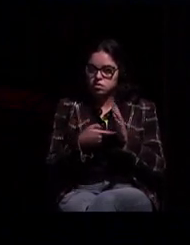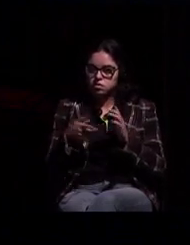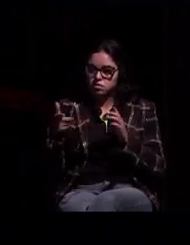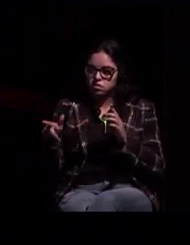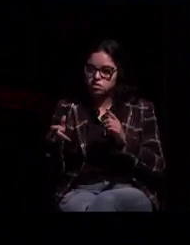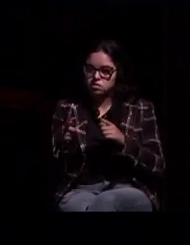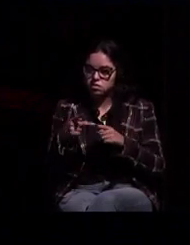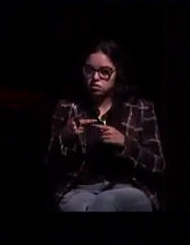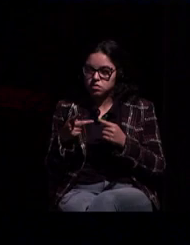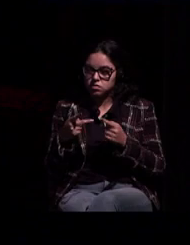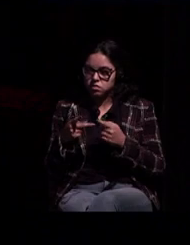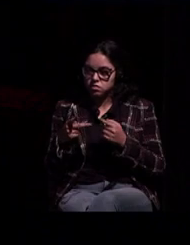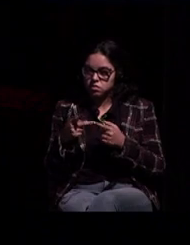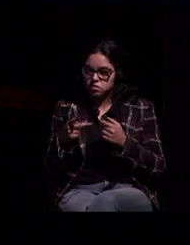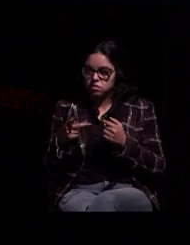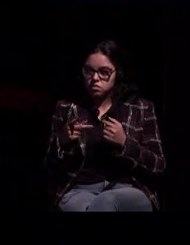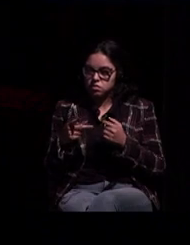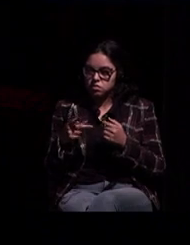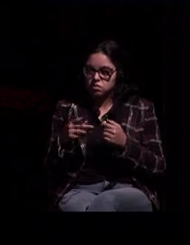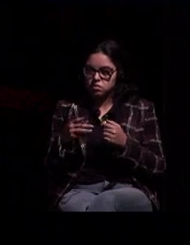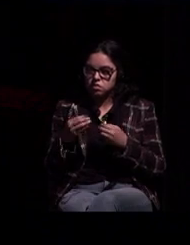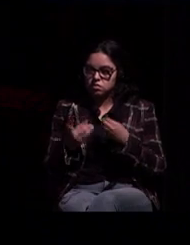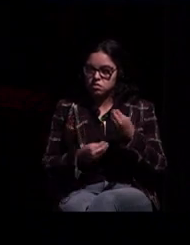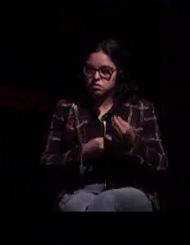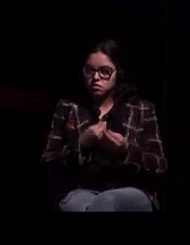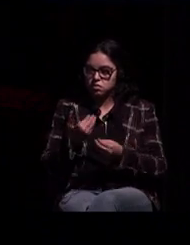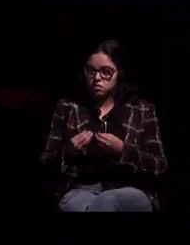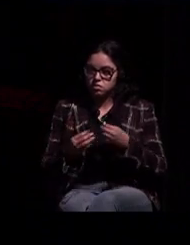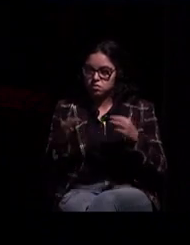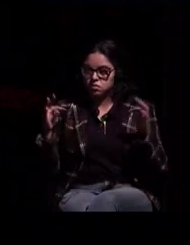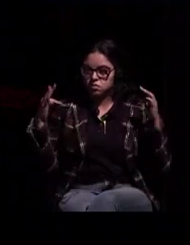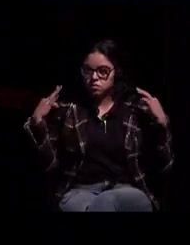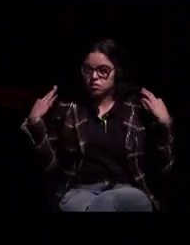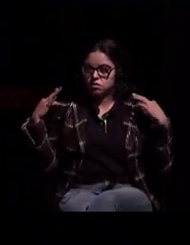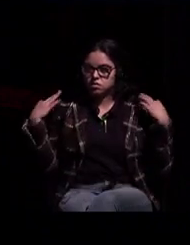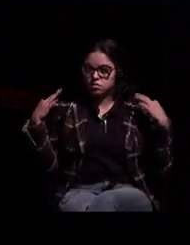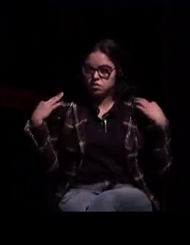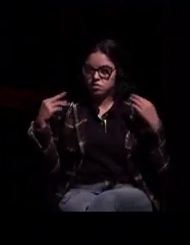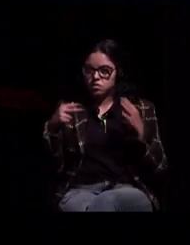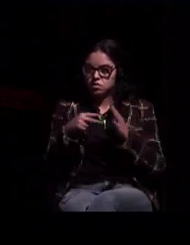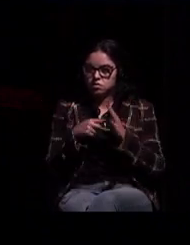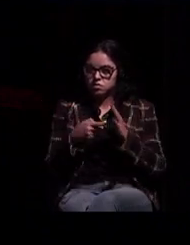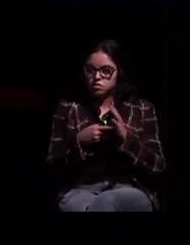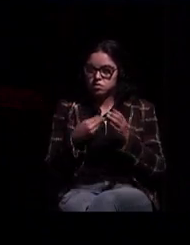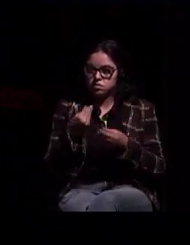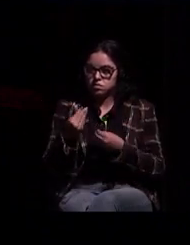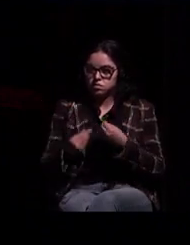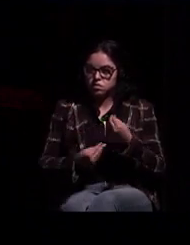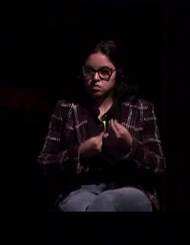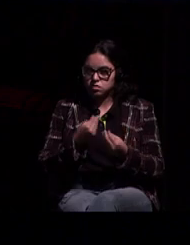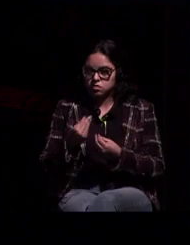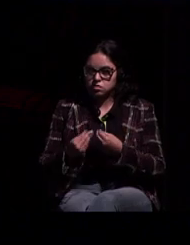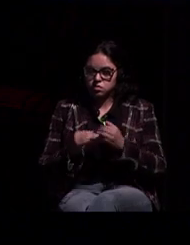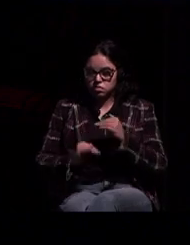to tourism and has to do with how to establish in the business